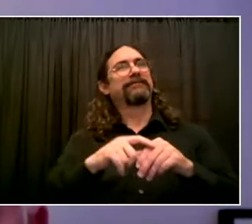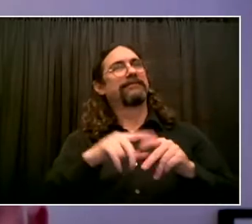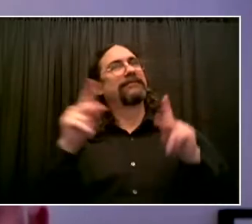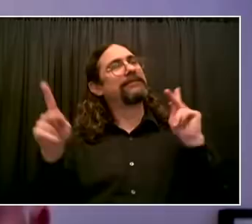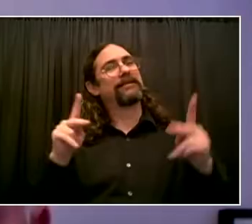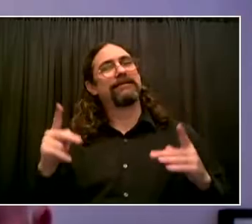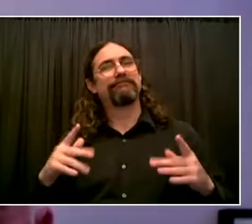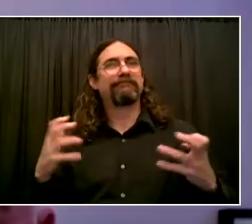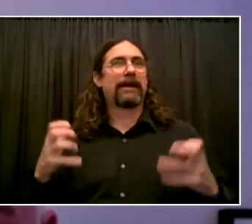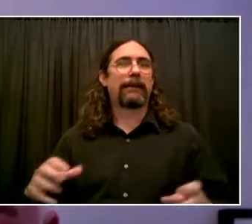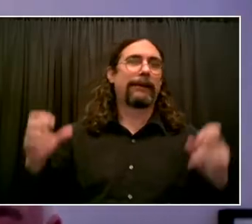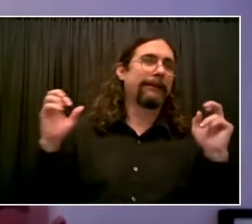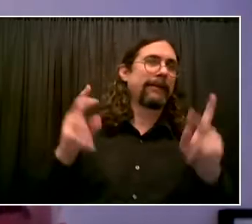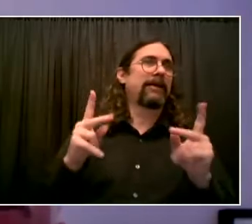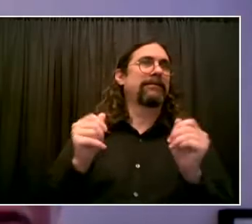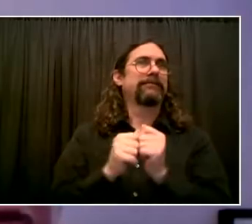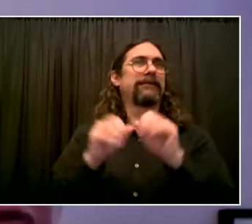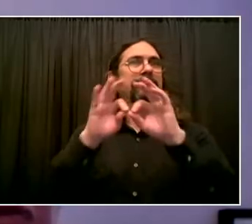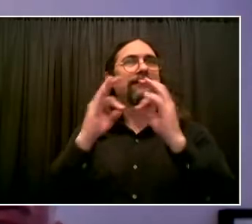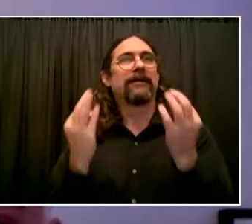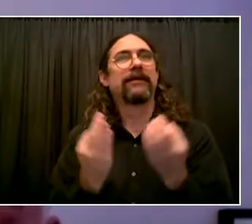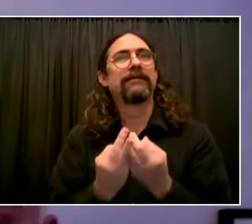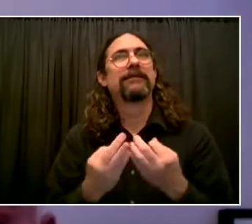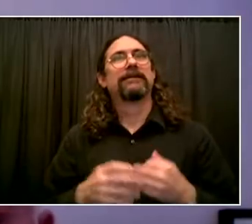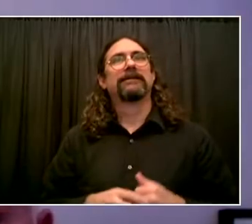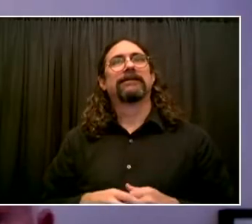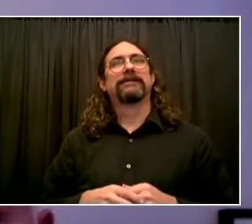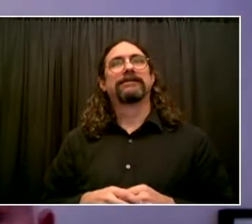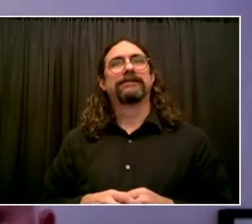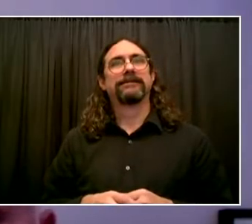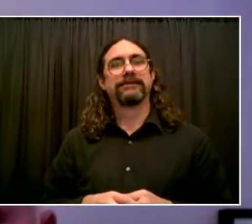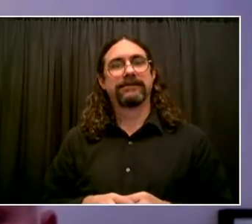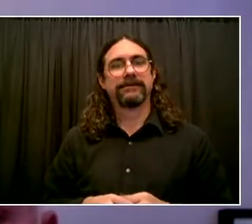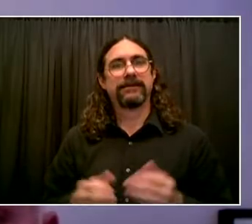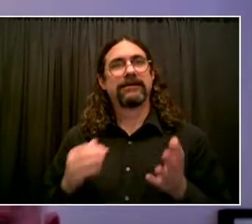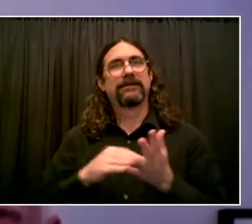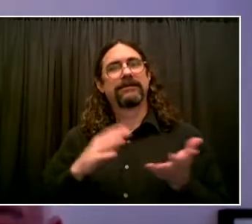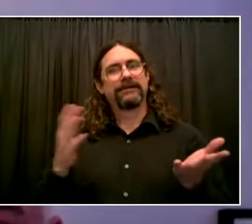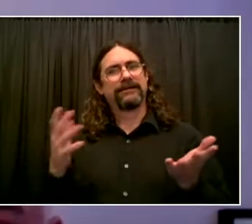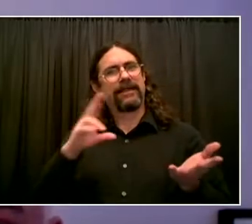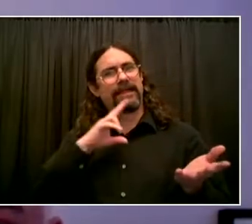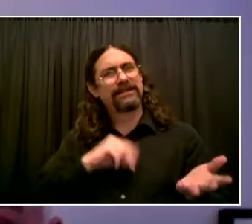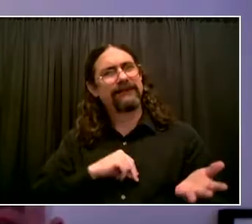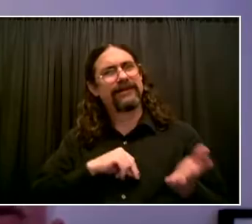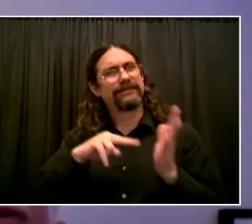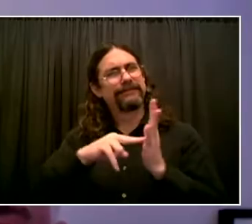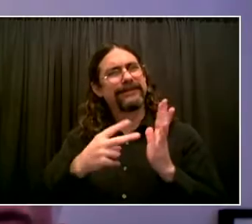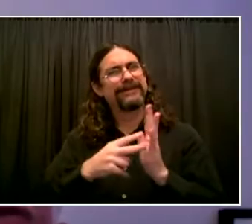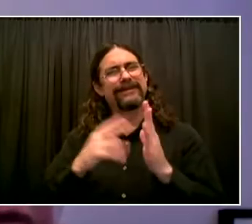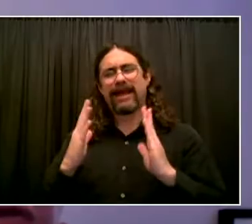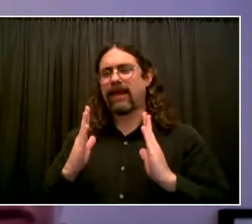BECAEUS THEY ARE SO EXCITED NOT JUST TO RECOVER BUT EITXCED TO BE TOGETHER IN A SPIRIT OF COMMUNITY AND